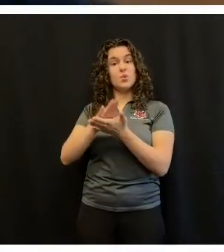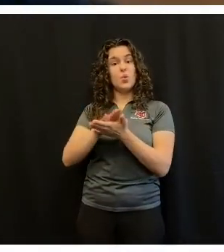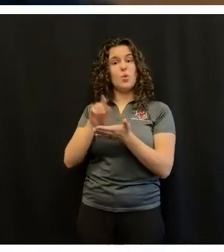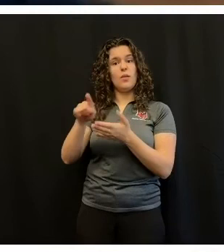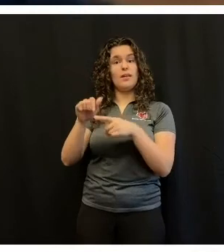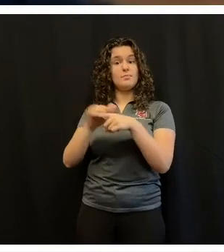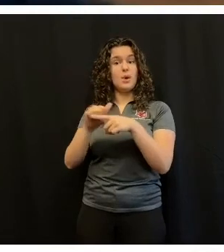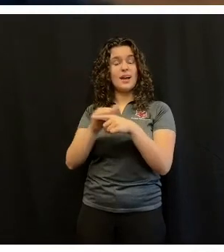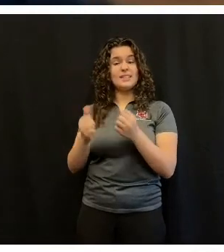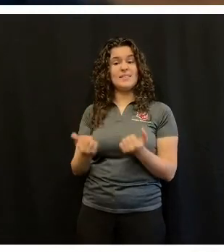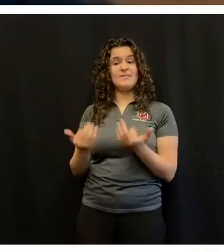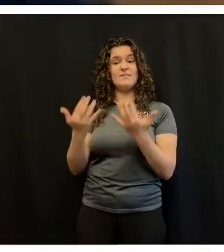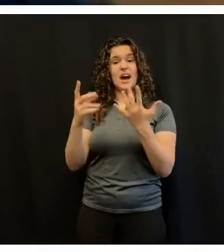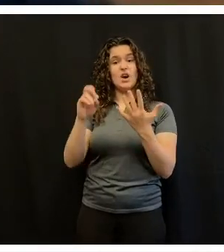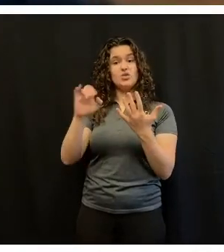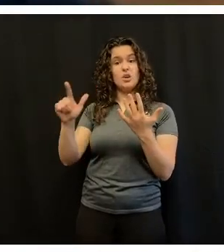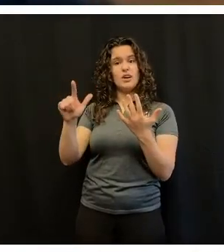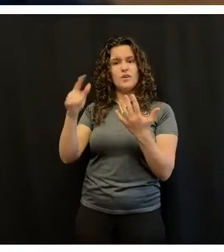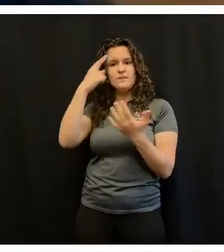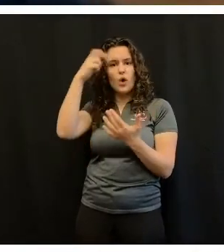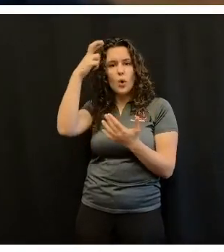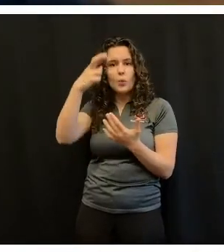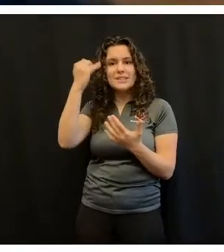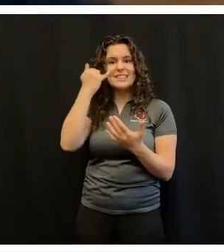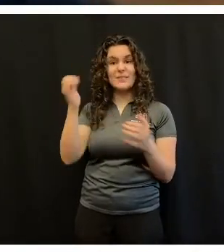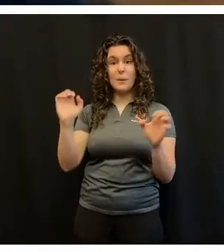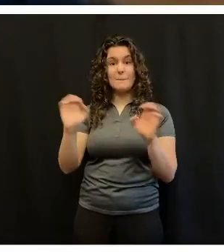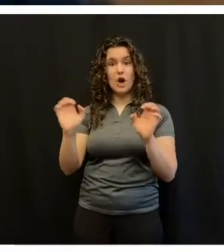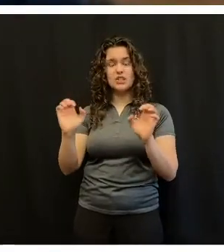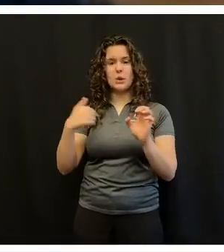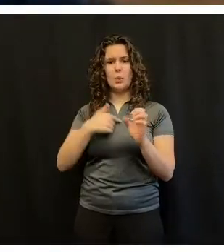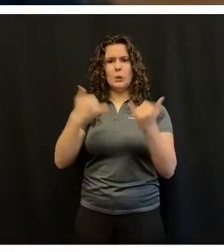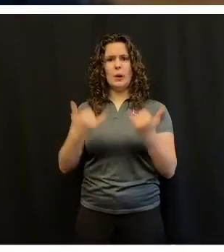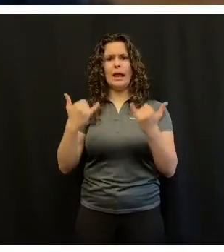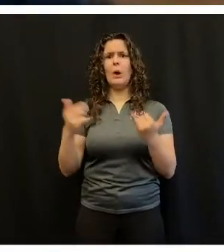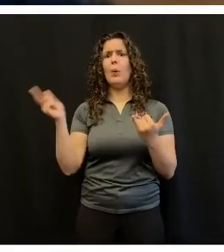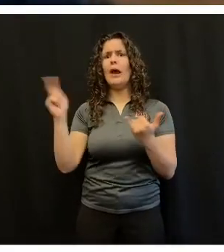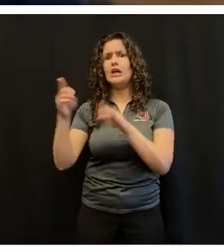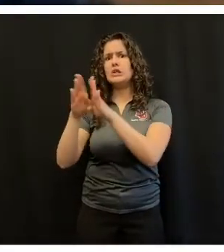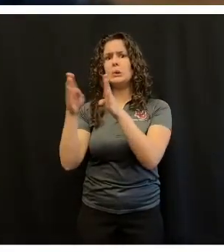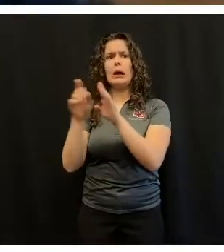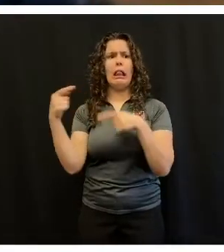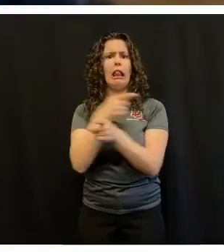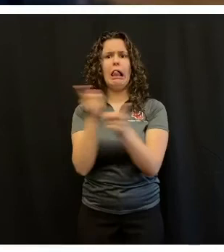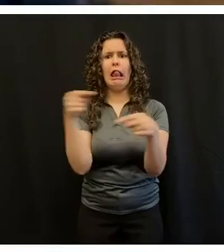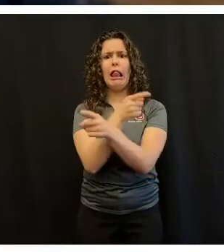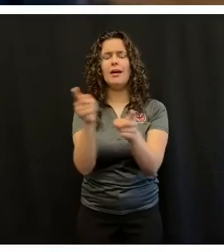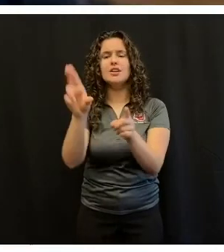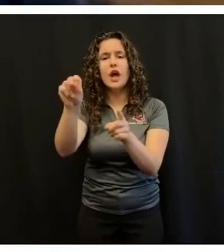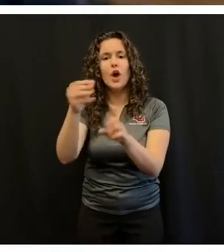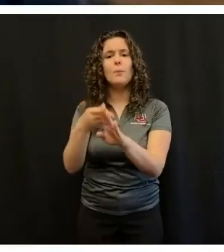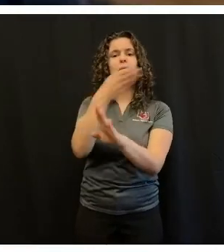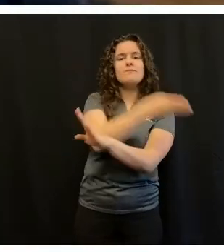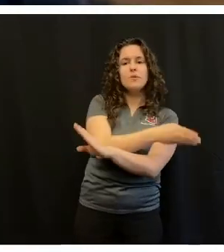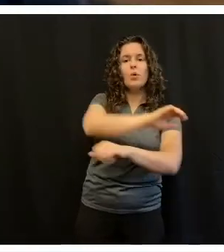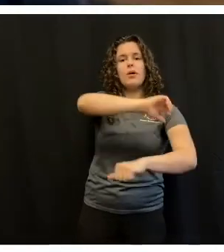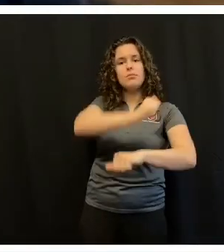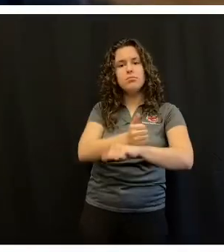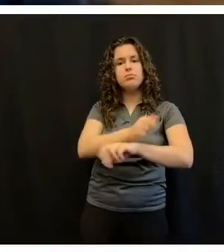because in a time of emergency, we don't need to be figuring it out as we go. We need to know how to take action. I think that's something that every school needs to do